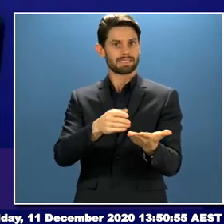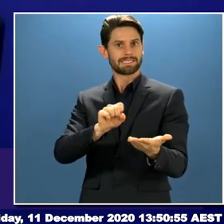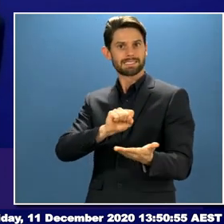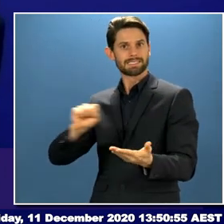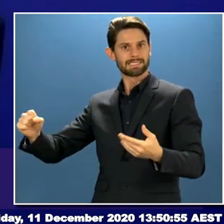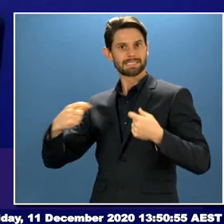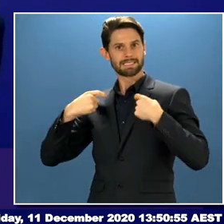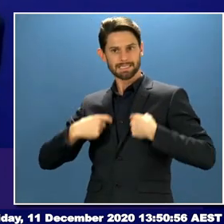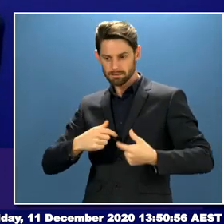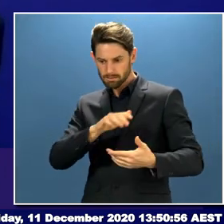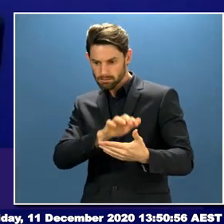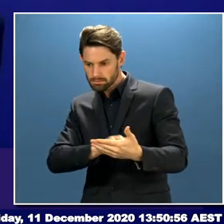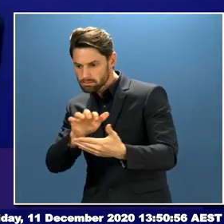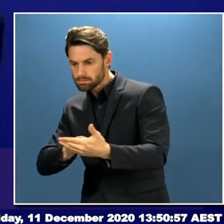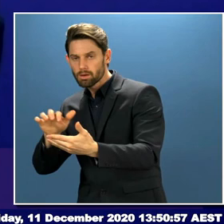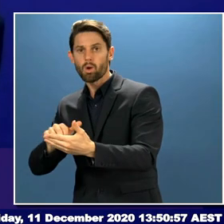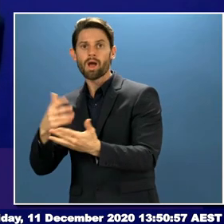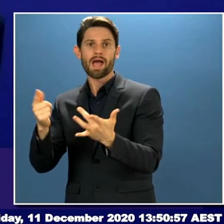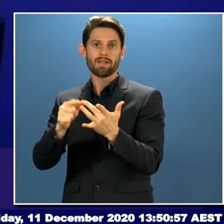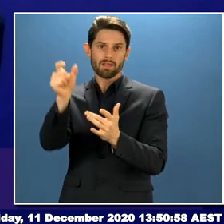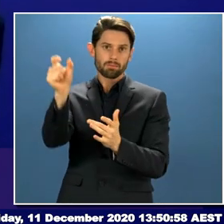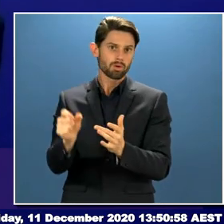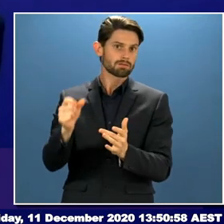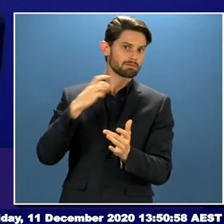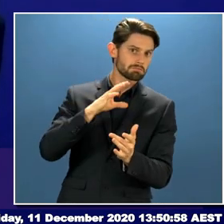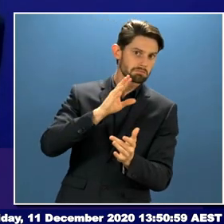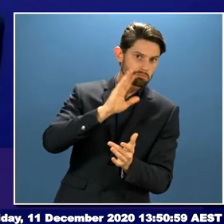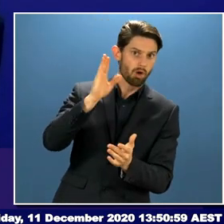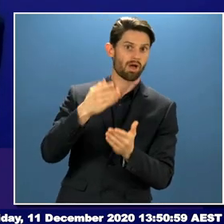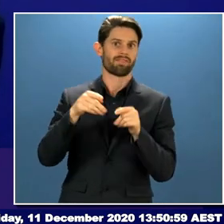and any oral submissions in response from the parties with leave to appear.